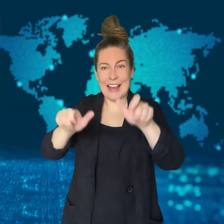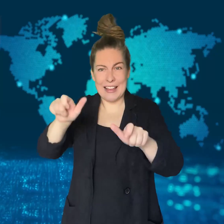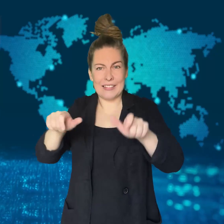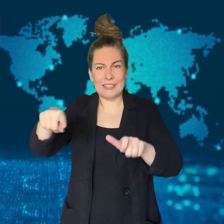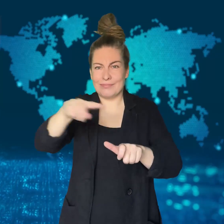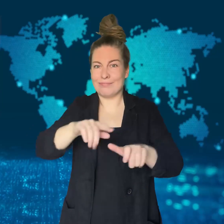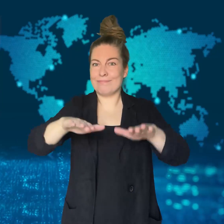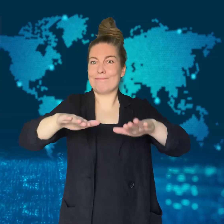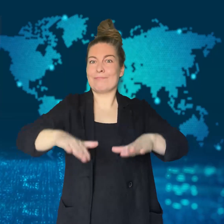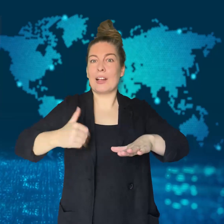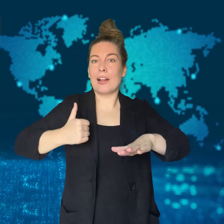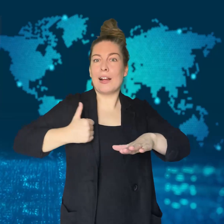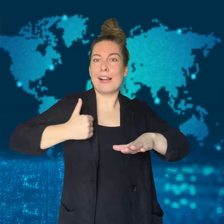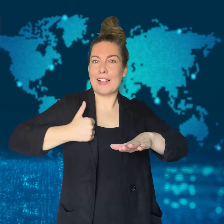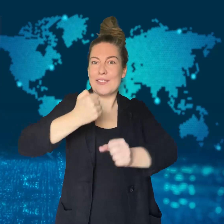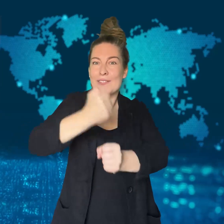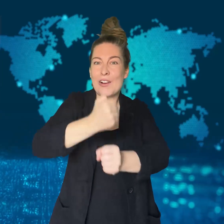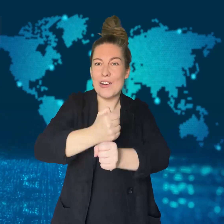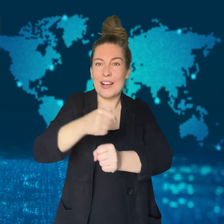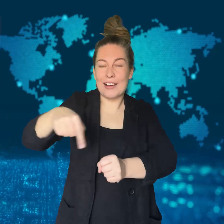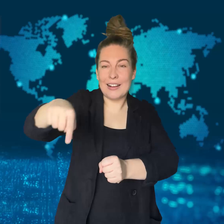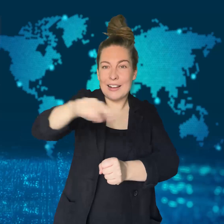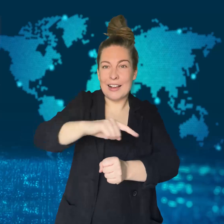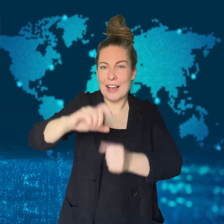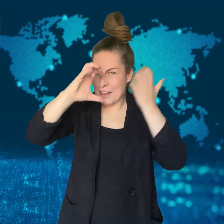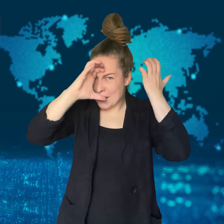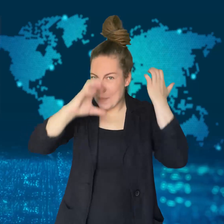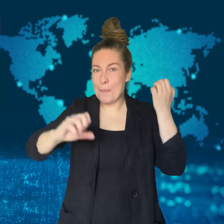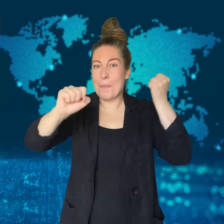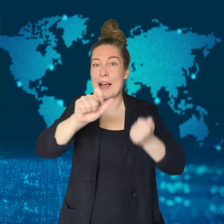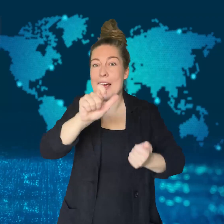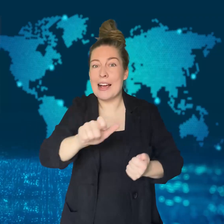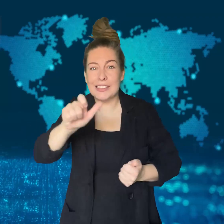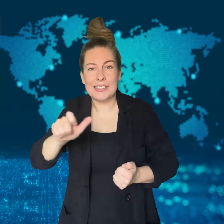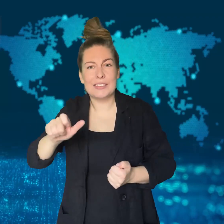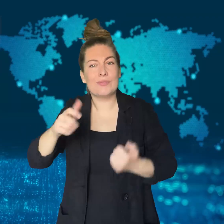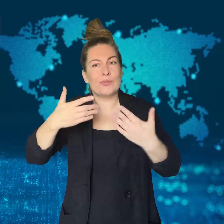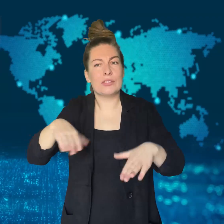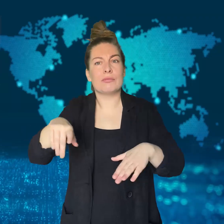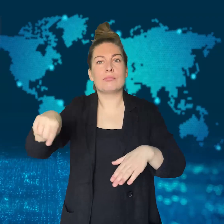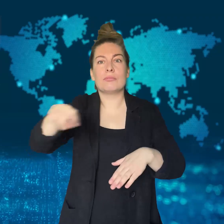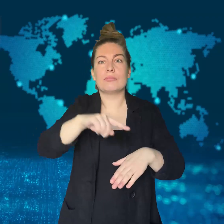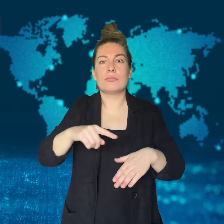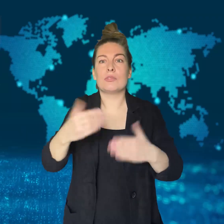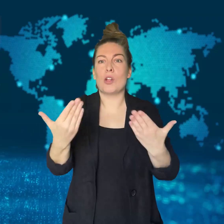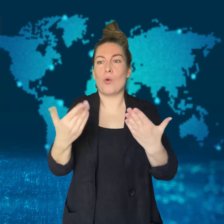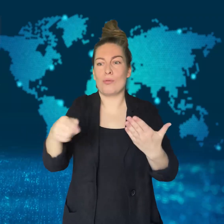had requested India remove the immunity of